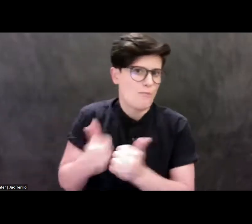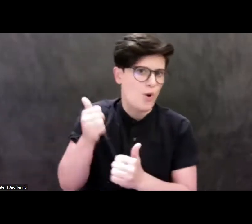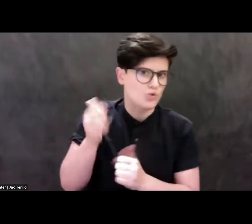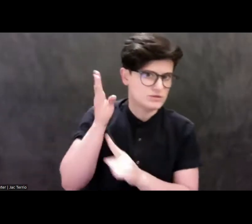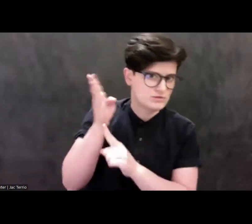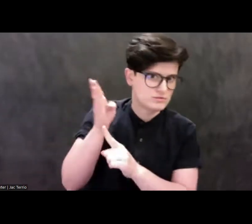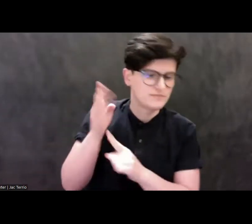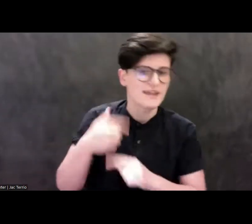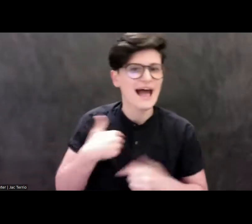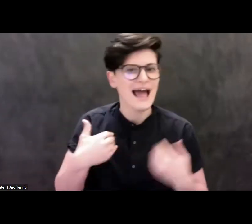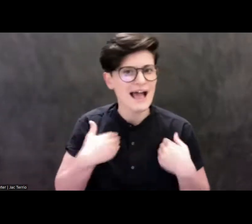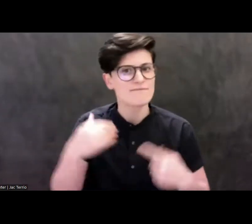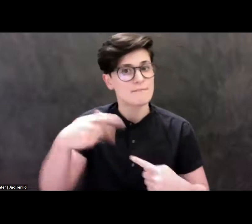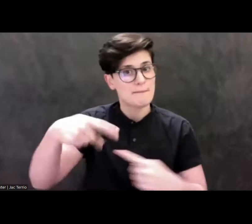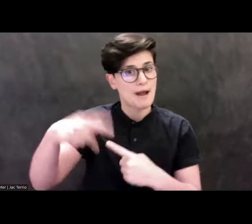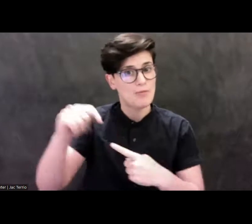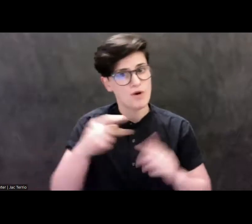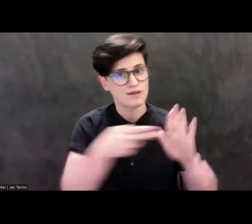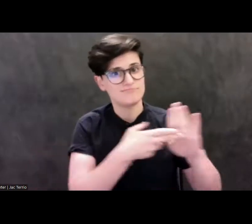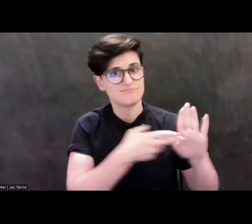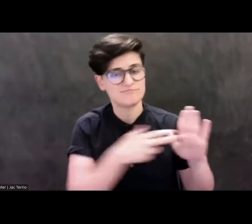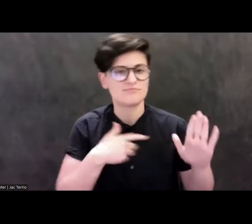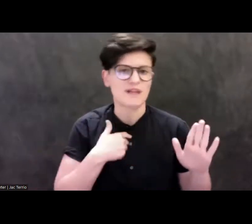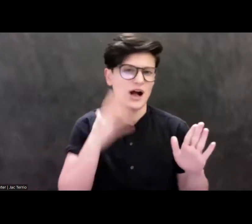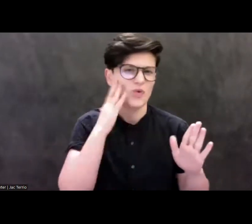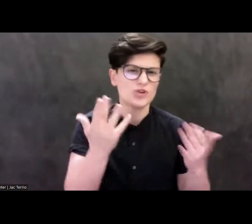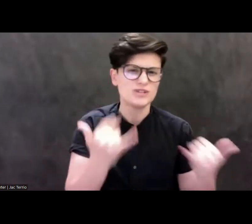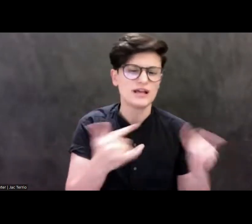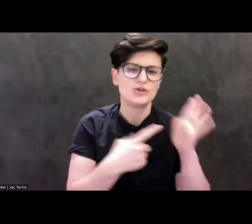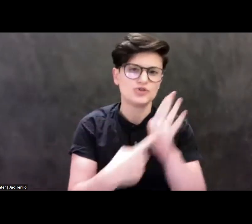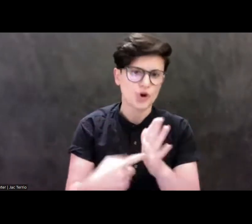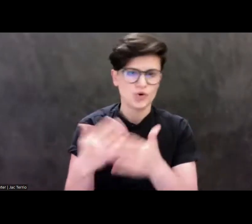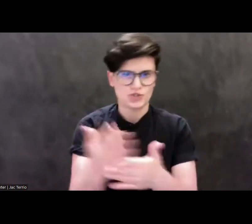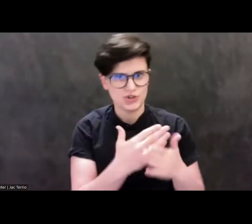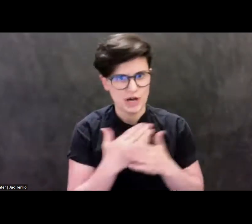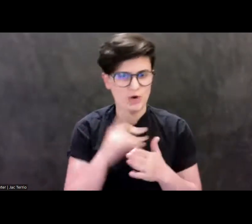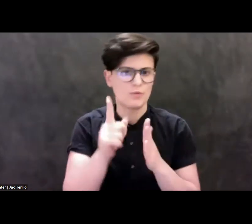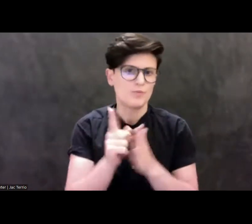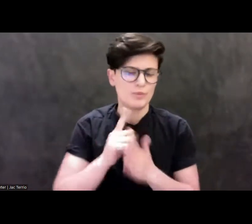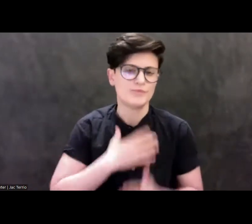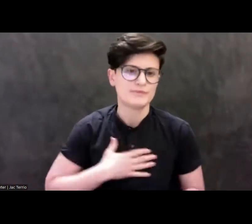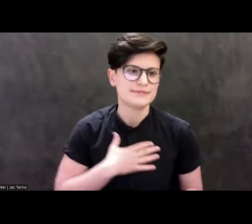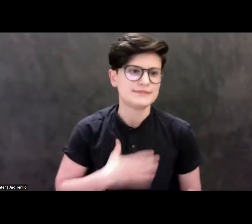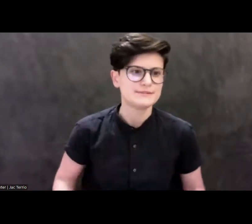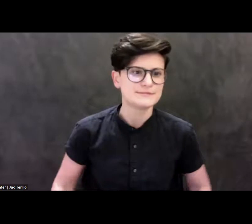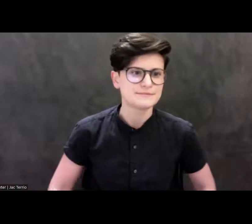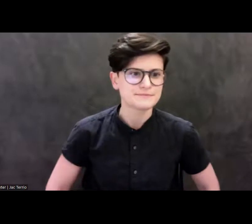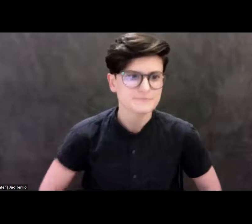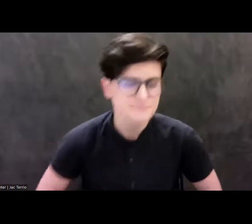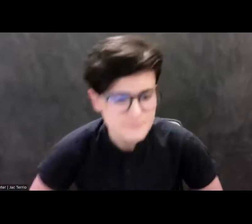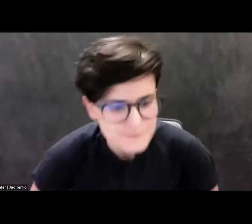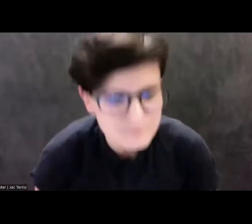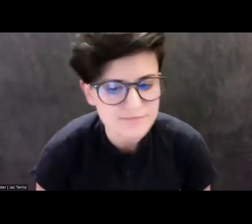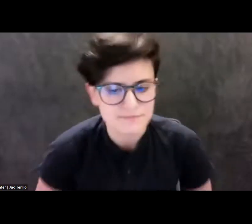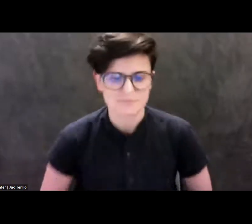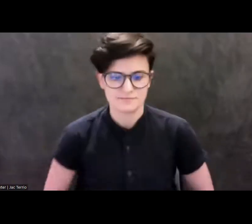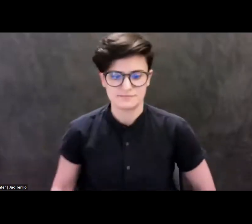One of my colleagues will put that on the screen in just a moment.